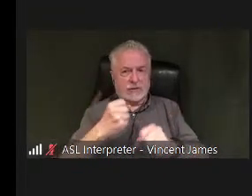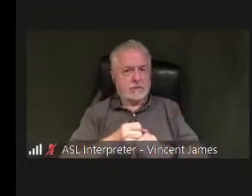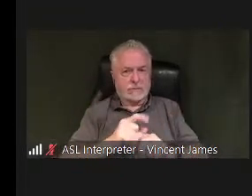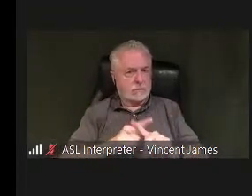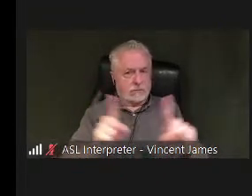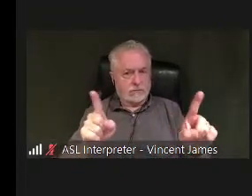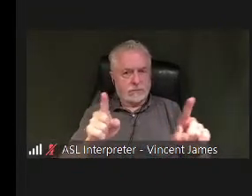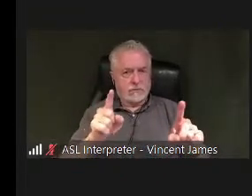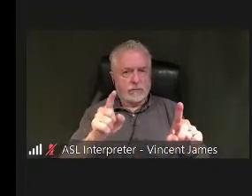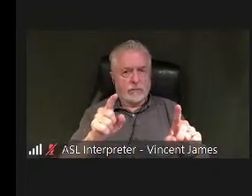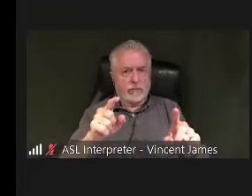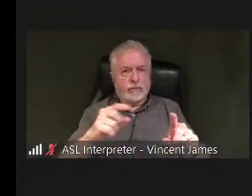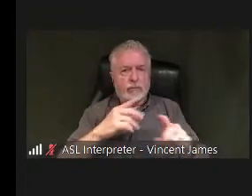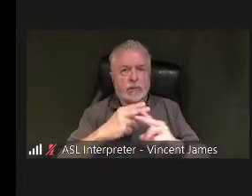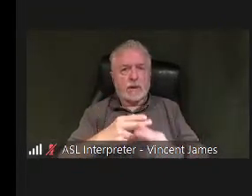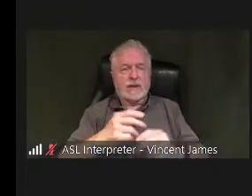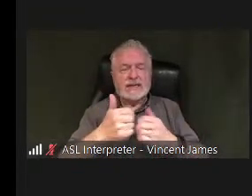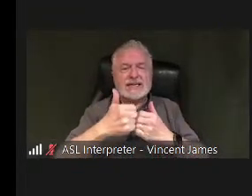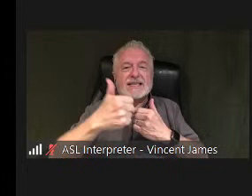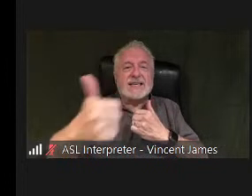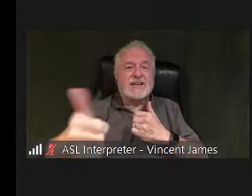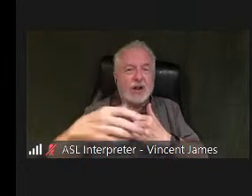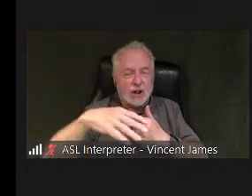which is what we used to call distance learning again.